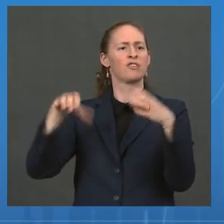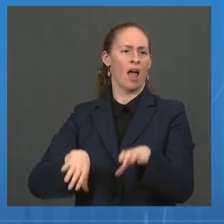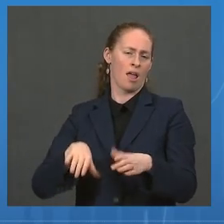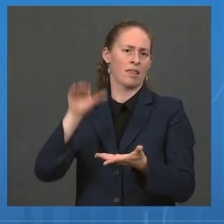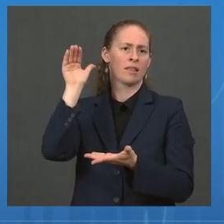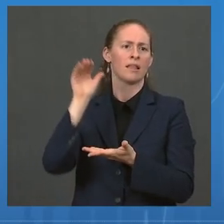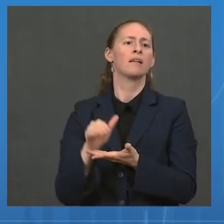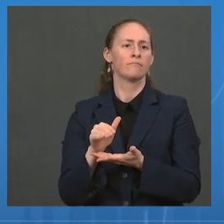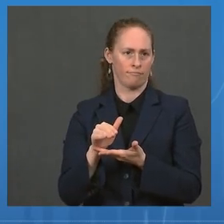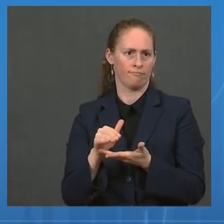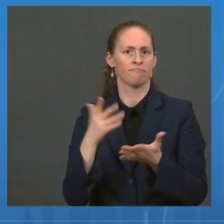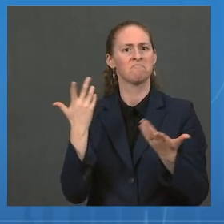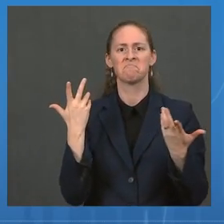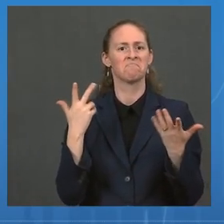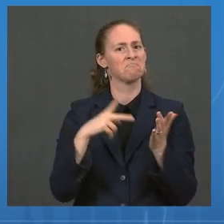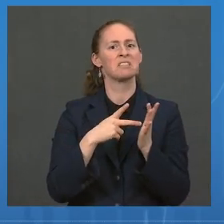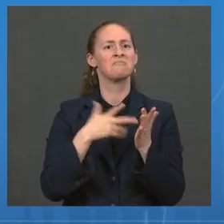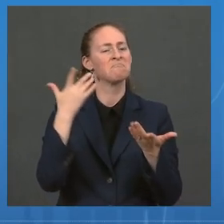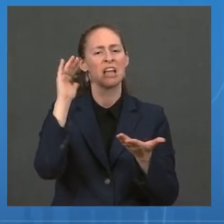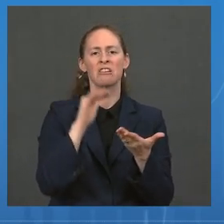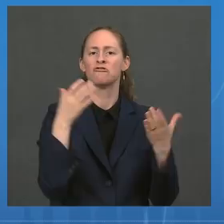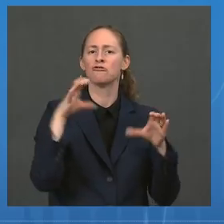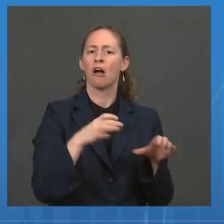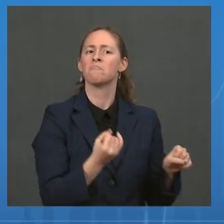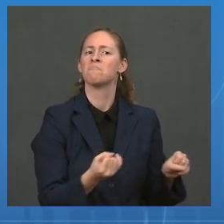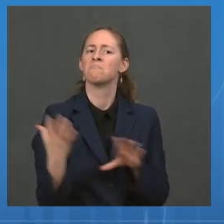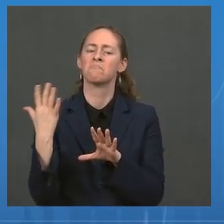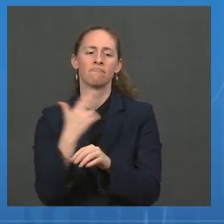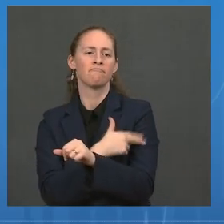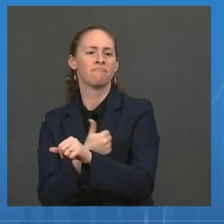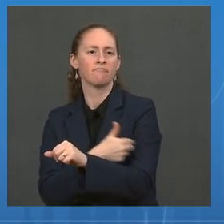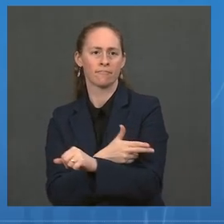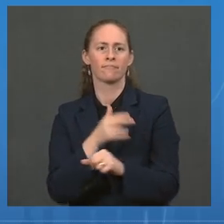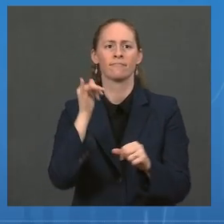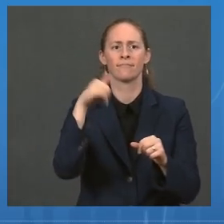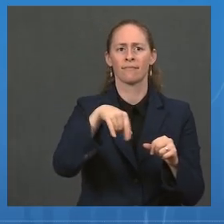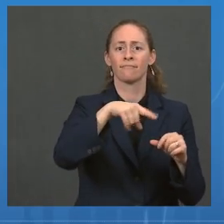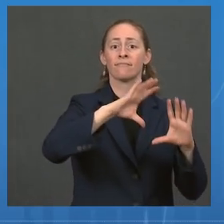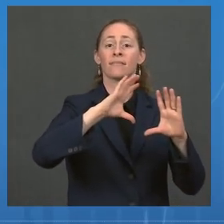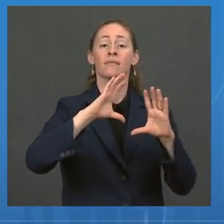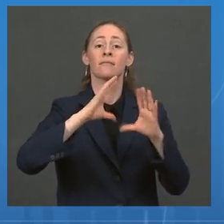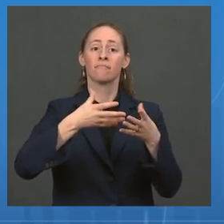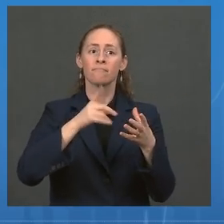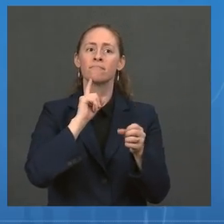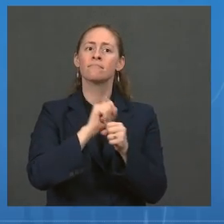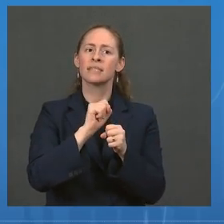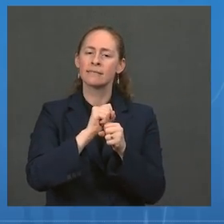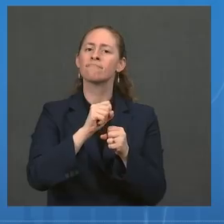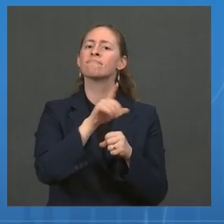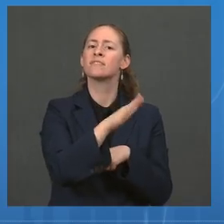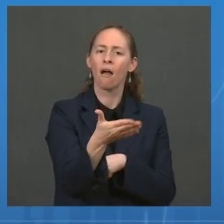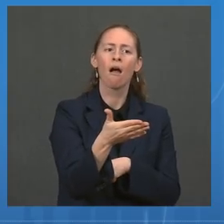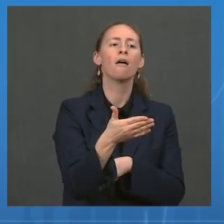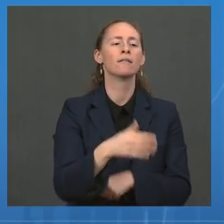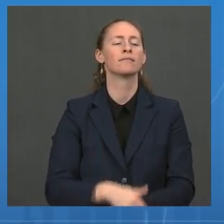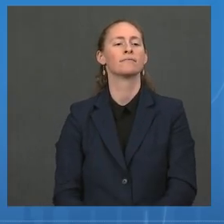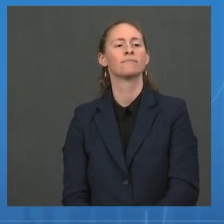Of note, in the placebo group, there were eight deaths; in the treatment group, there were no deaths. Next slide.